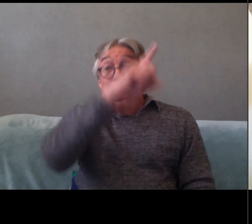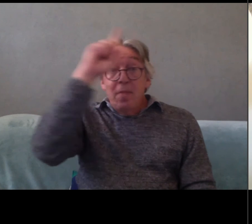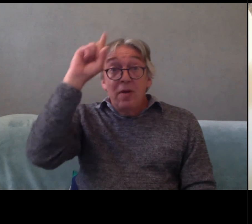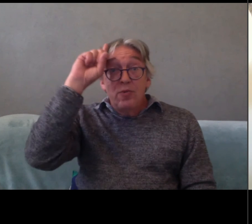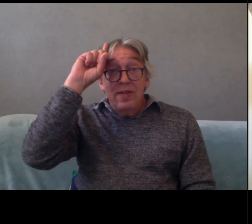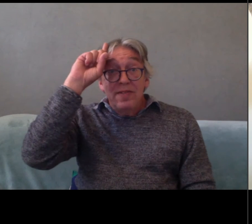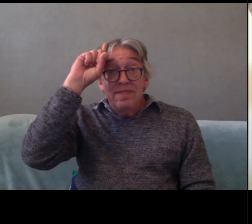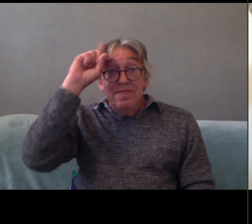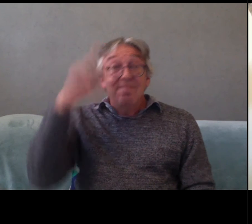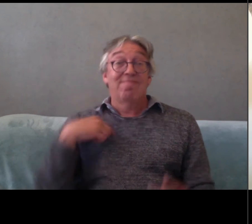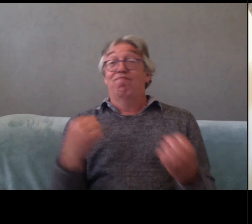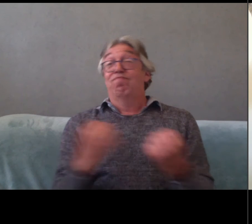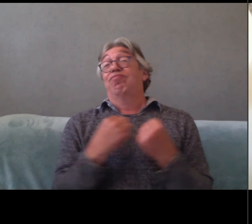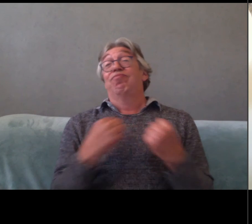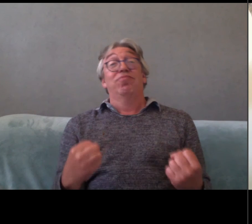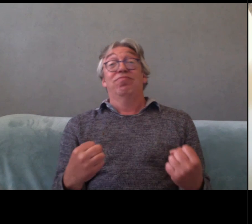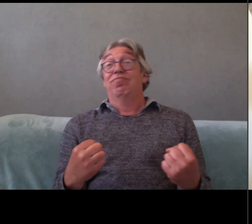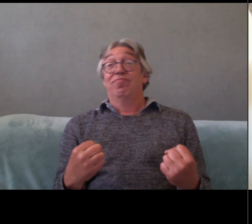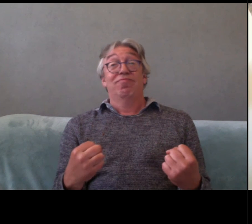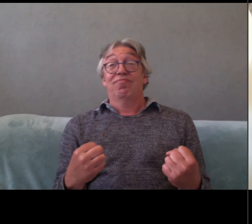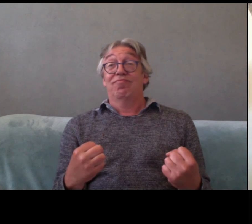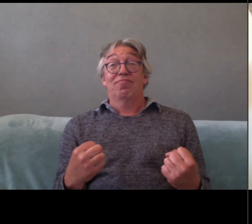where the co-financing rate is only 50%.